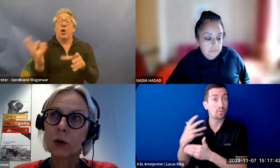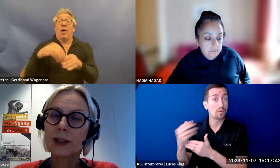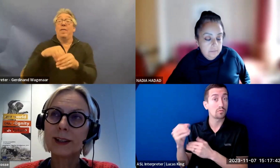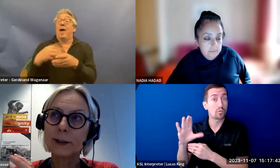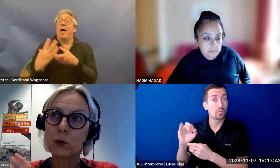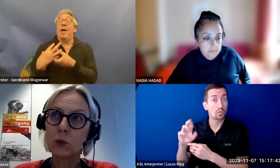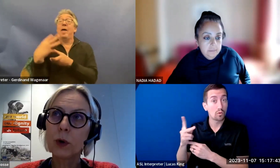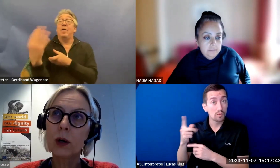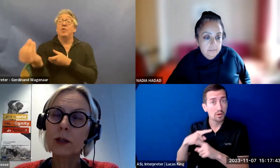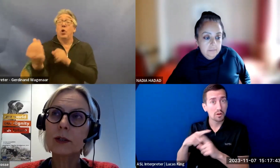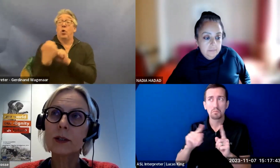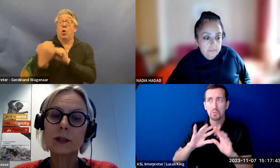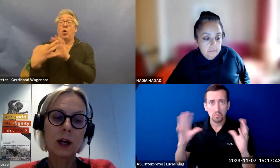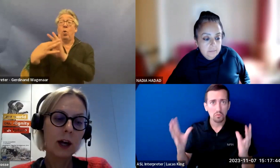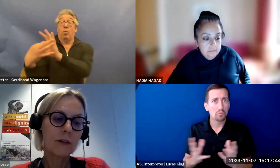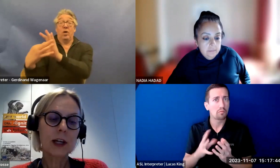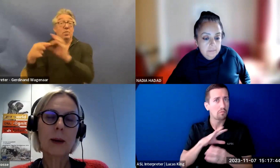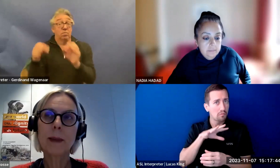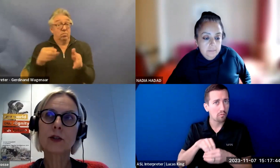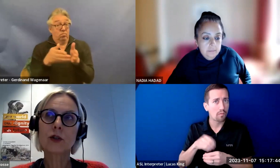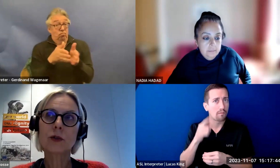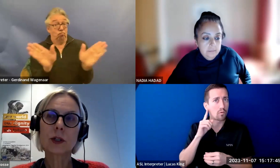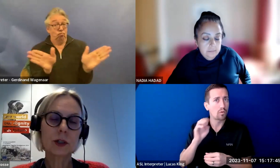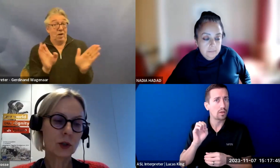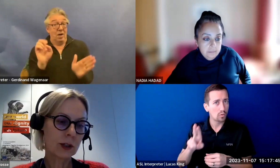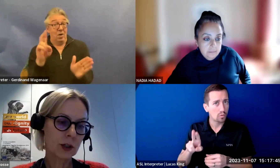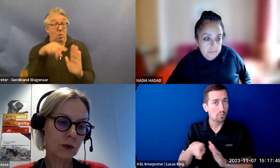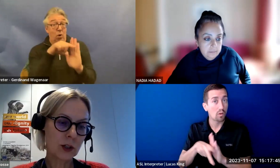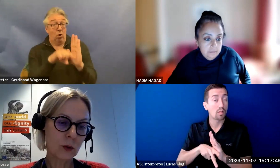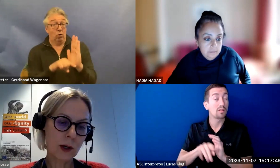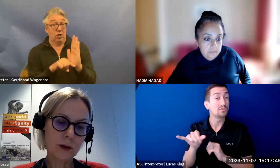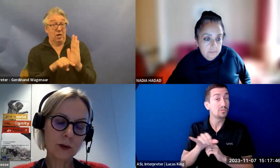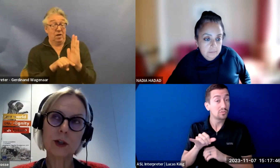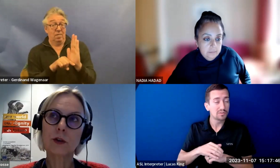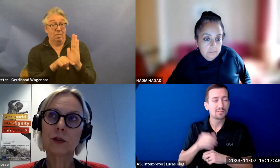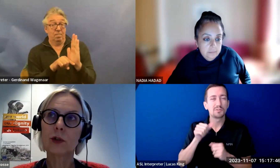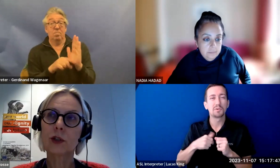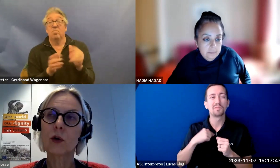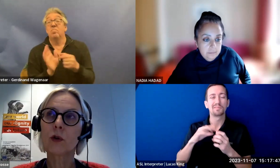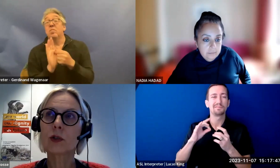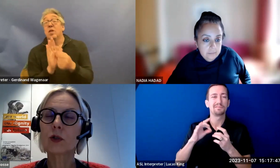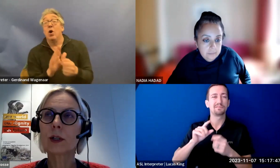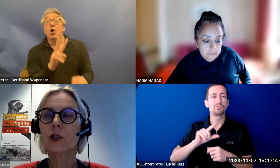but overall in EU policies. When I mentioned the 2021 and 2030 overall strategy,